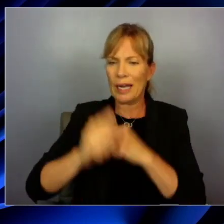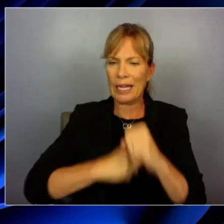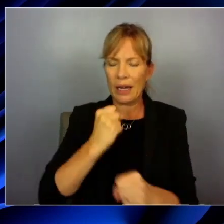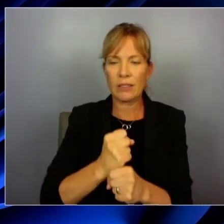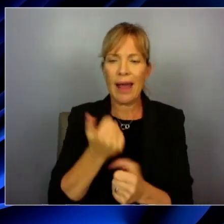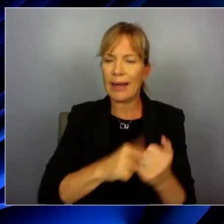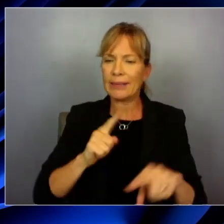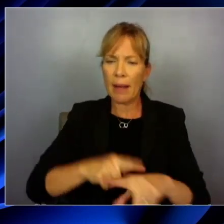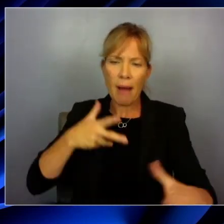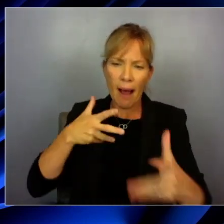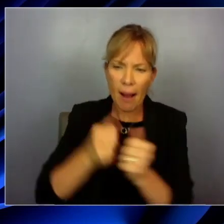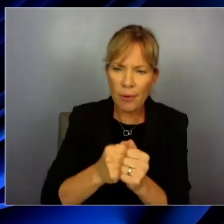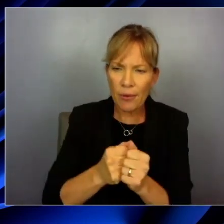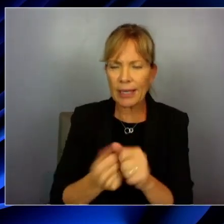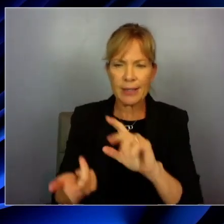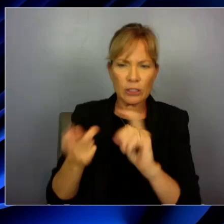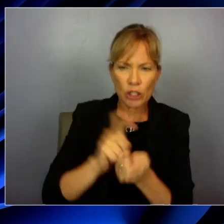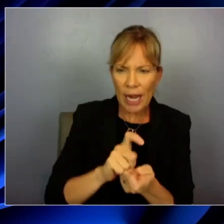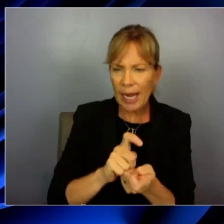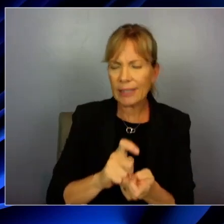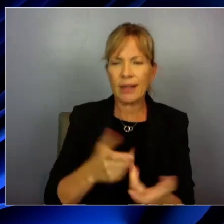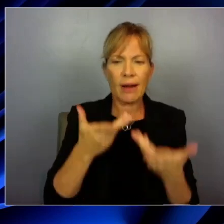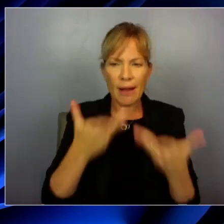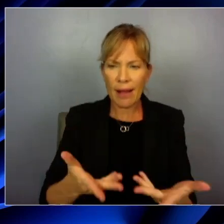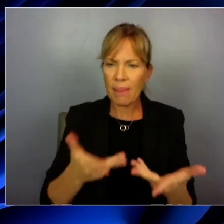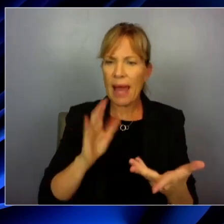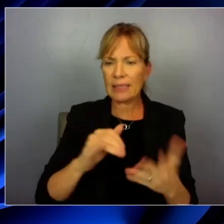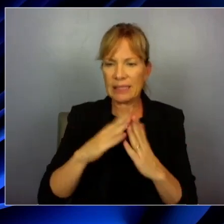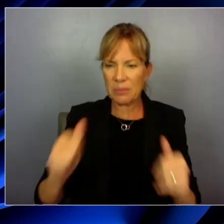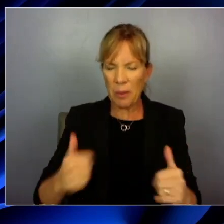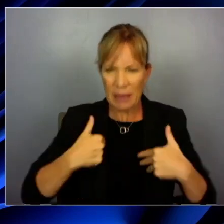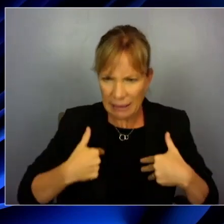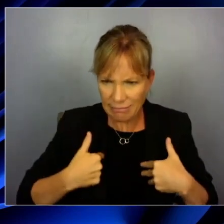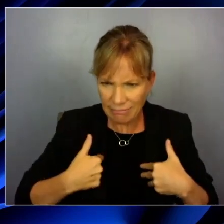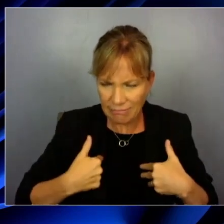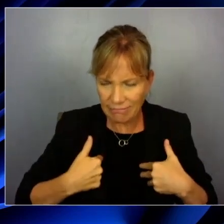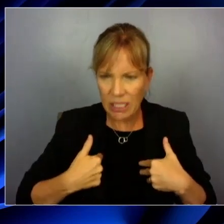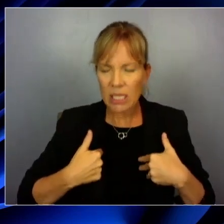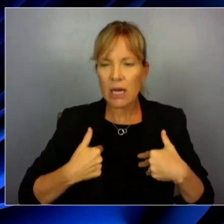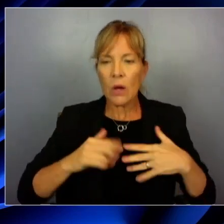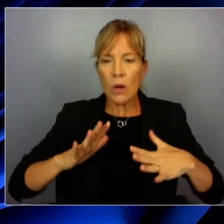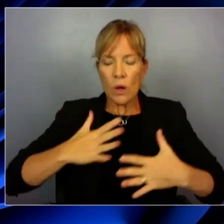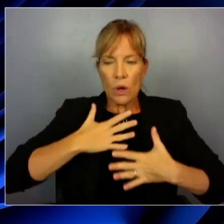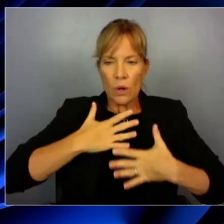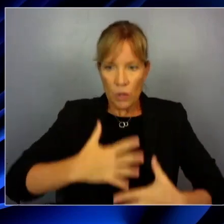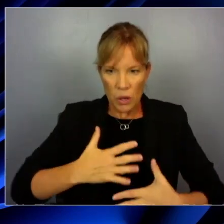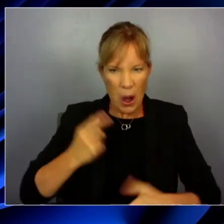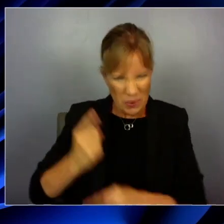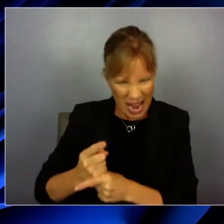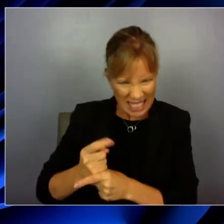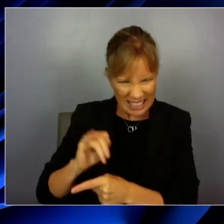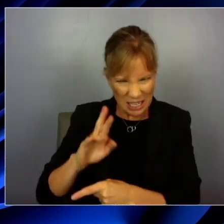change in the operating system. That was a moment where we kind of, you know, took a breath right there, and you know,